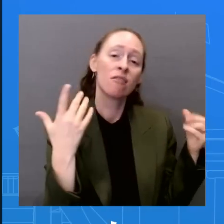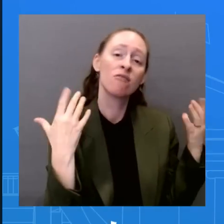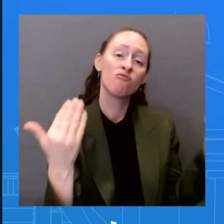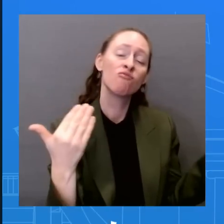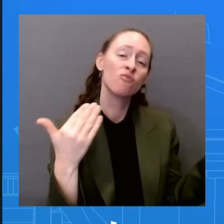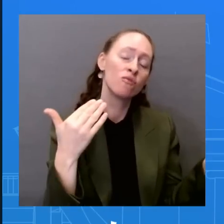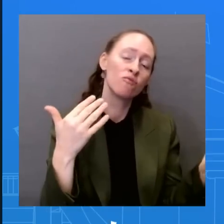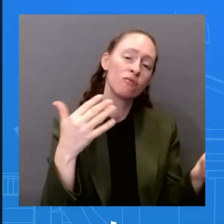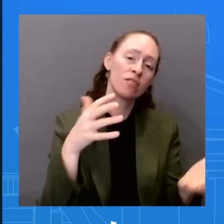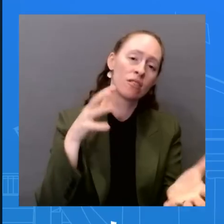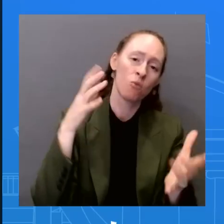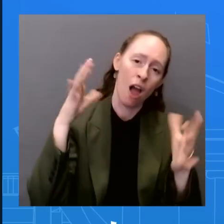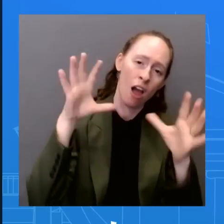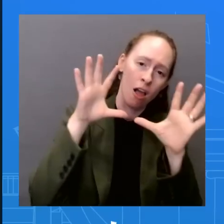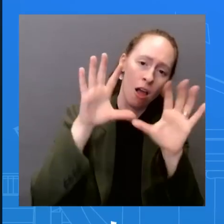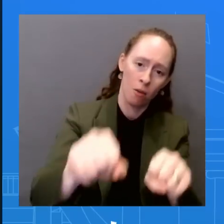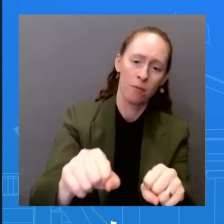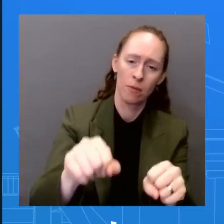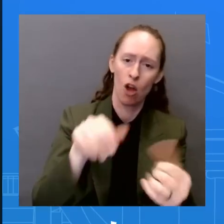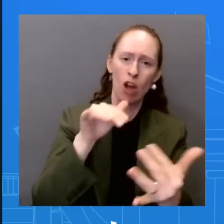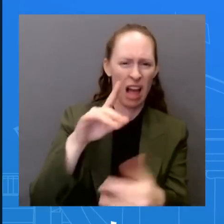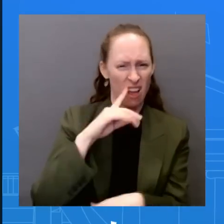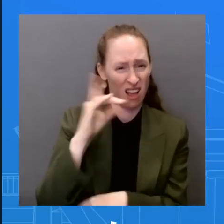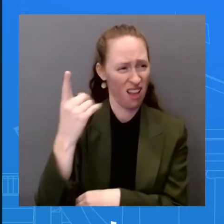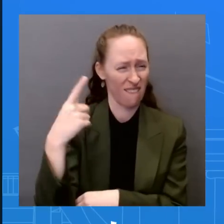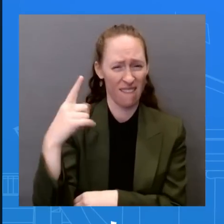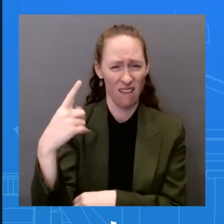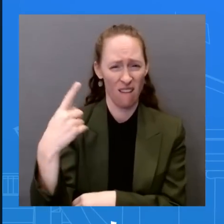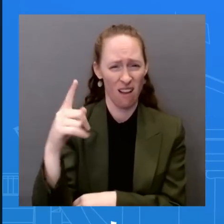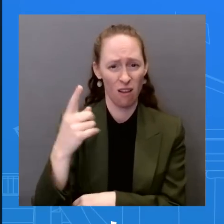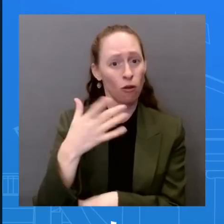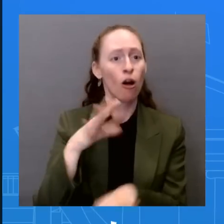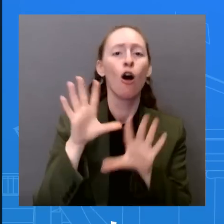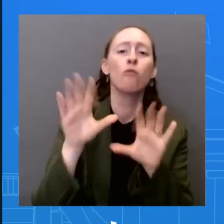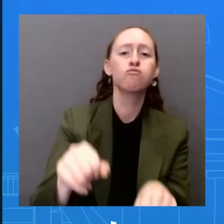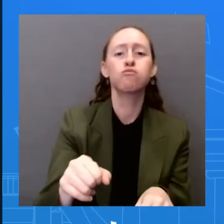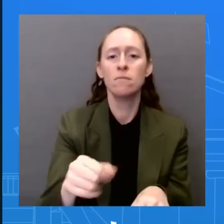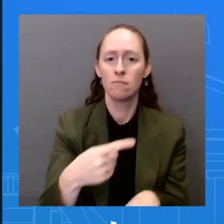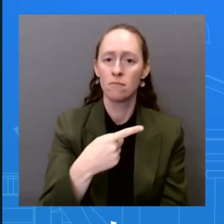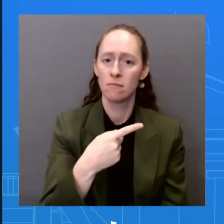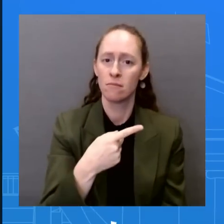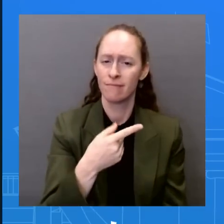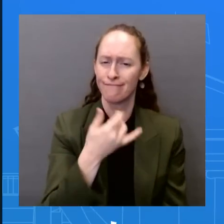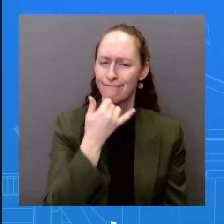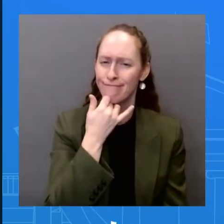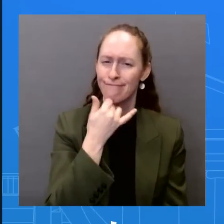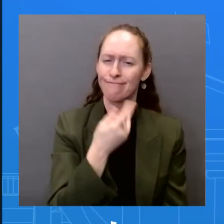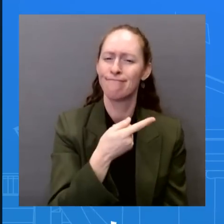as we have said many times from this podium -- that he was going to divide the West, that he was going to make NATO weaker.